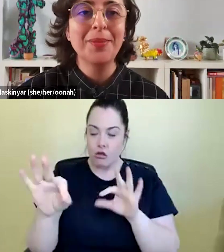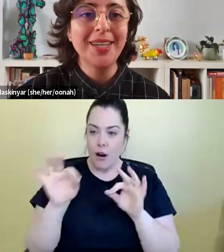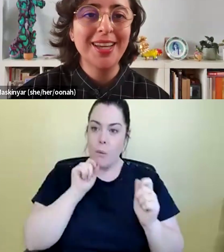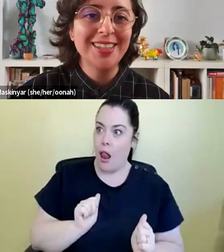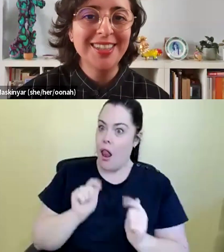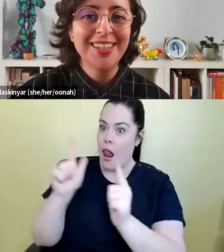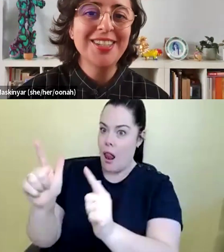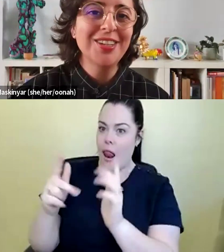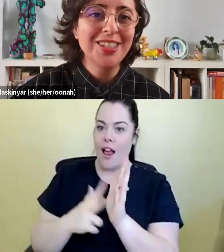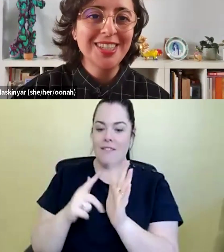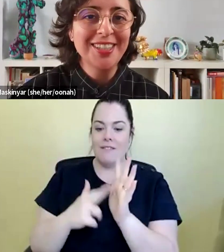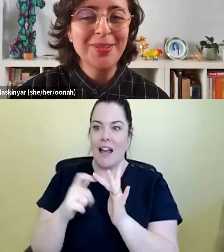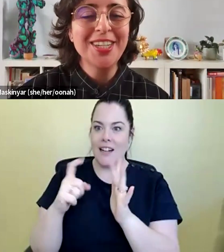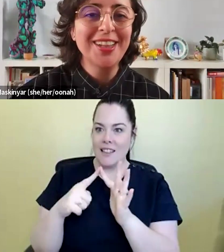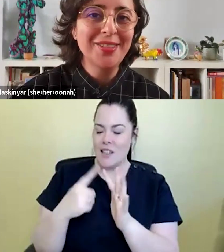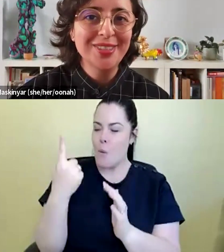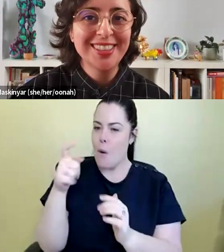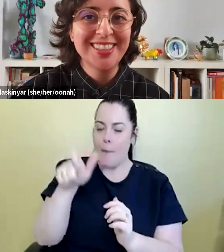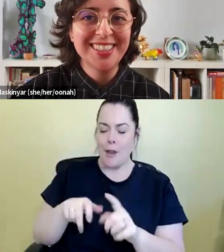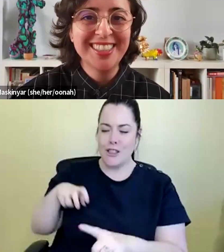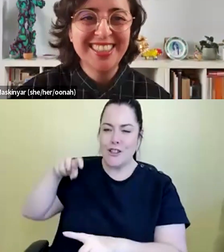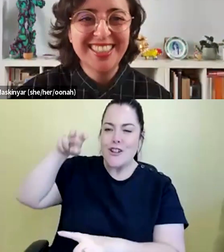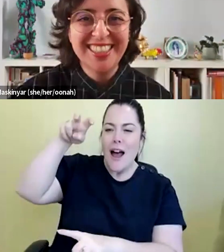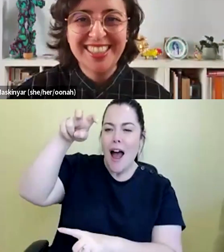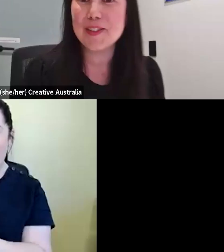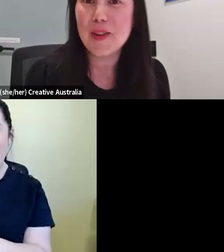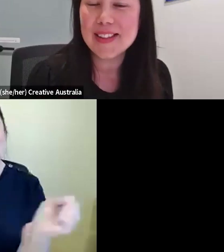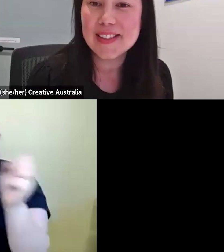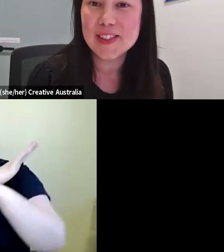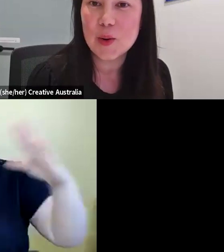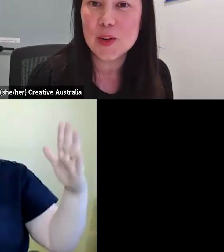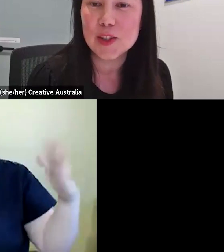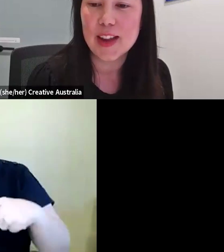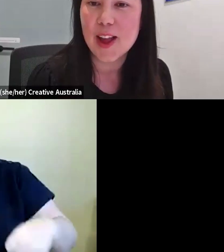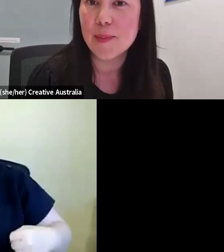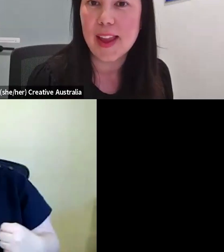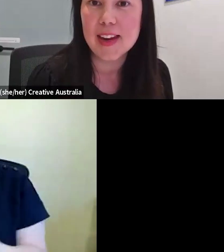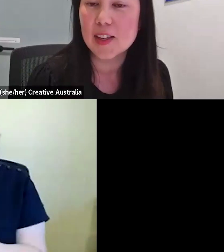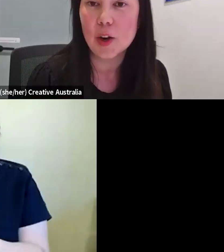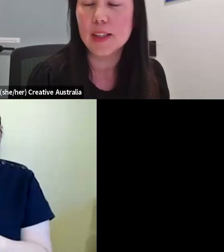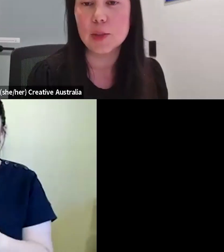jumping ahead to the gondola, which I love. >> There is no answer to this question. It totally